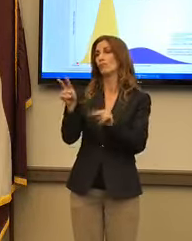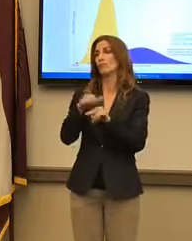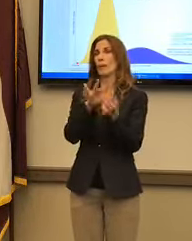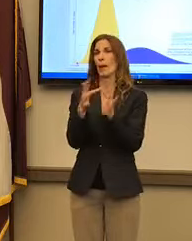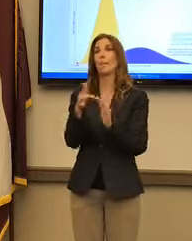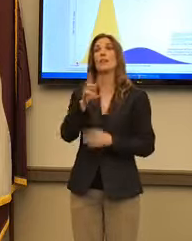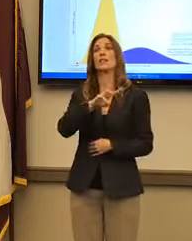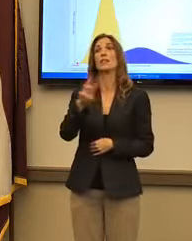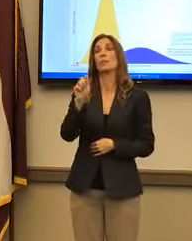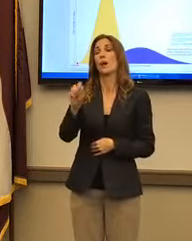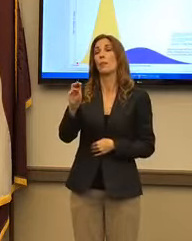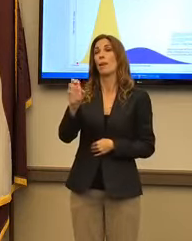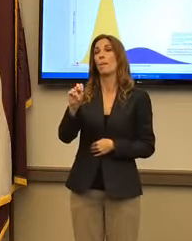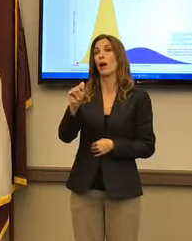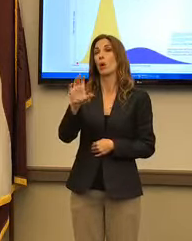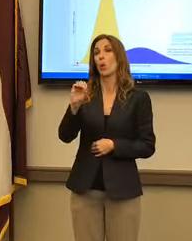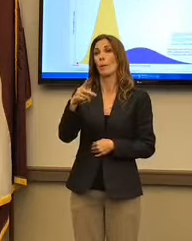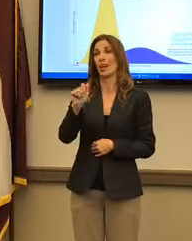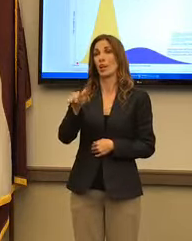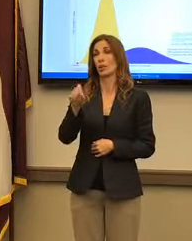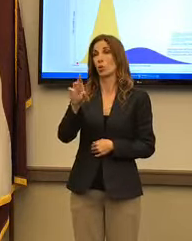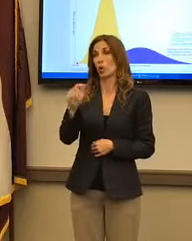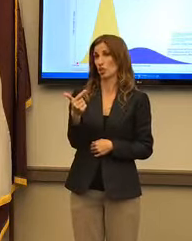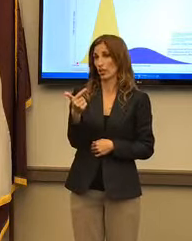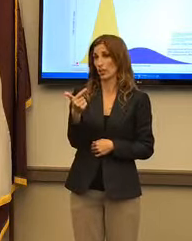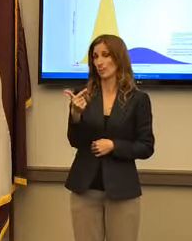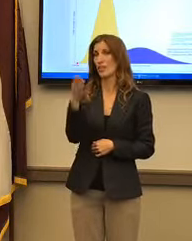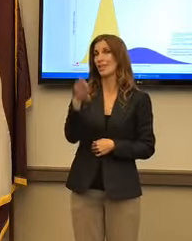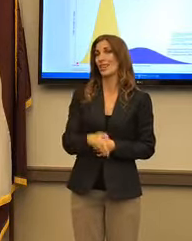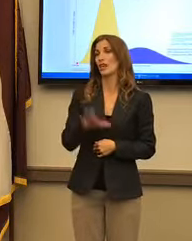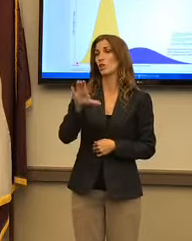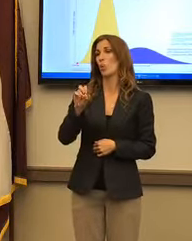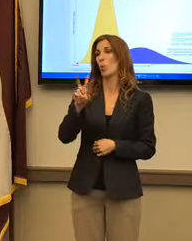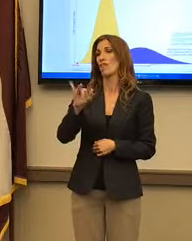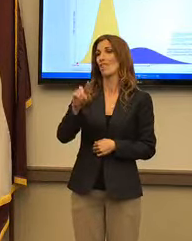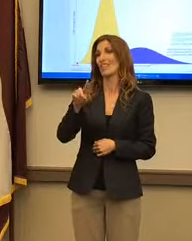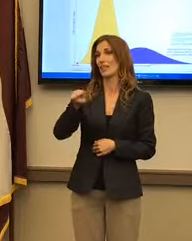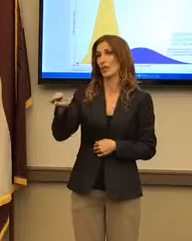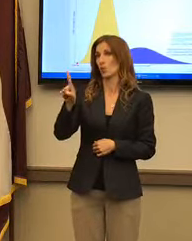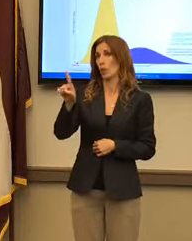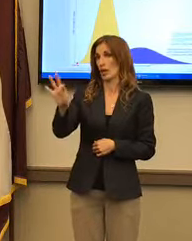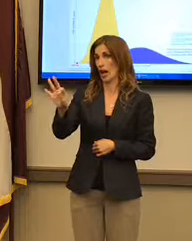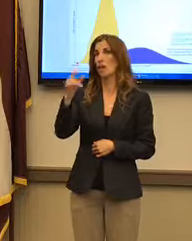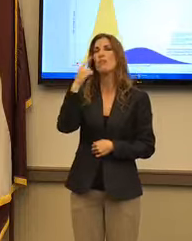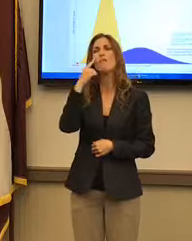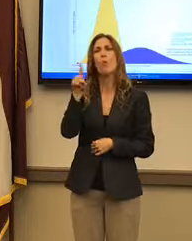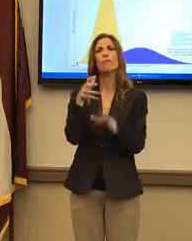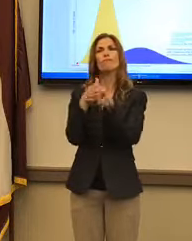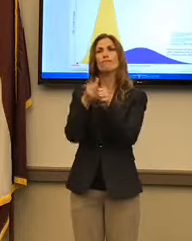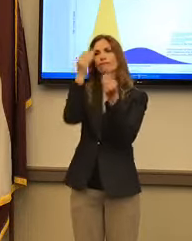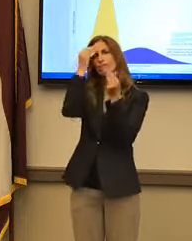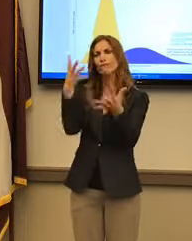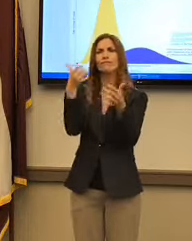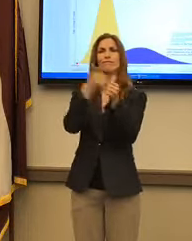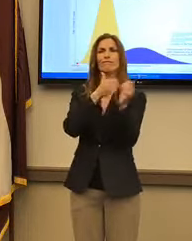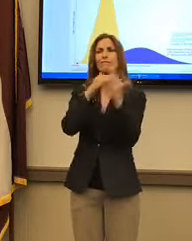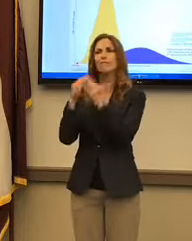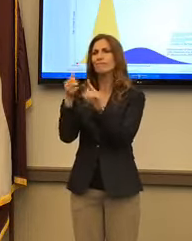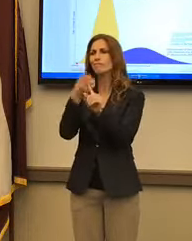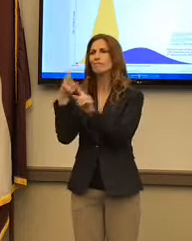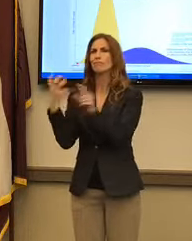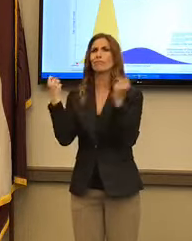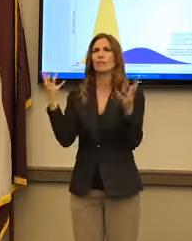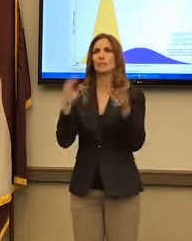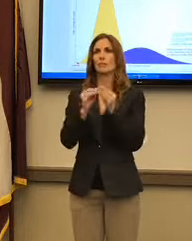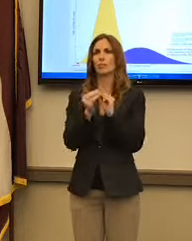montcopa.org/covid-19 for the updated municipal maps today we have 19